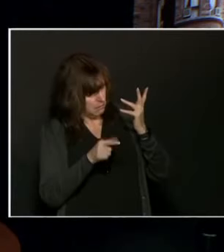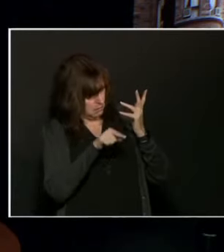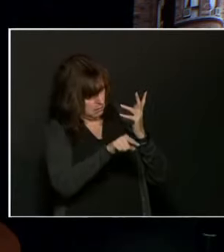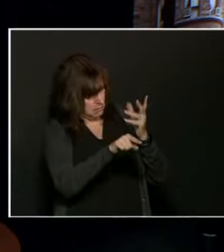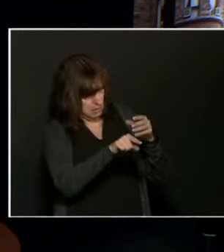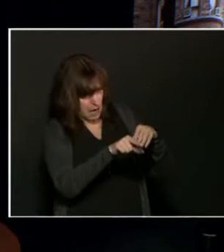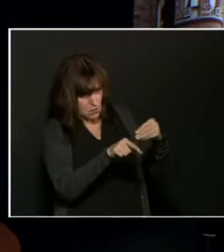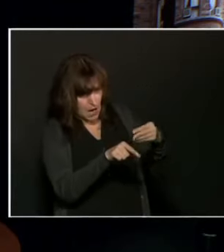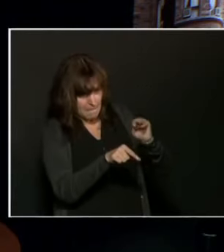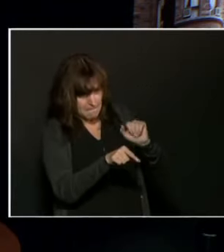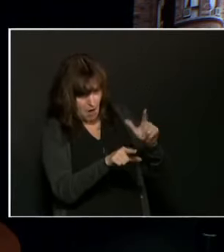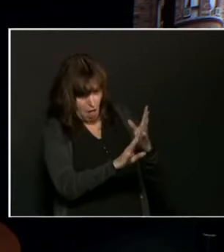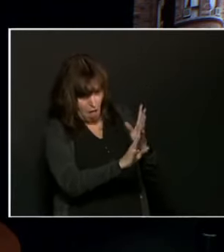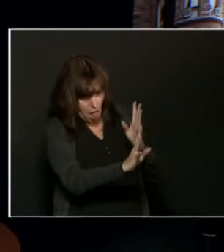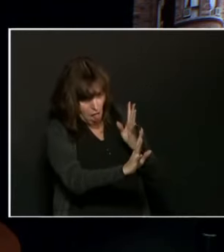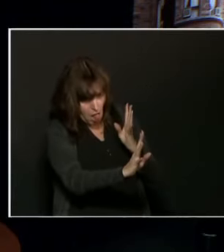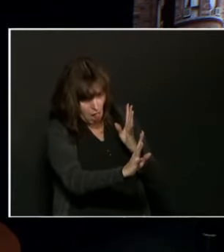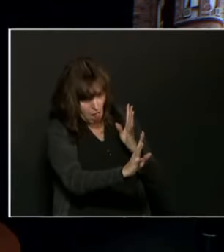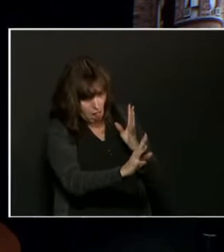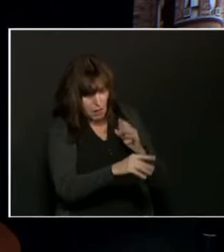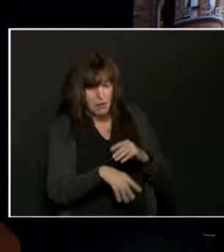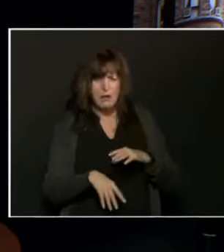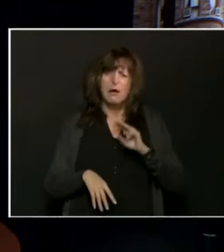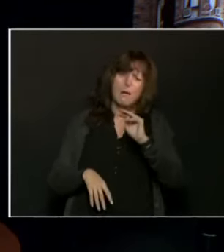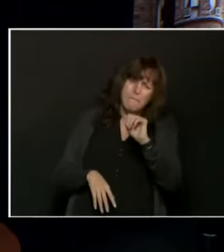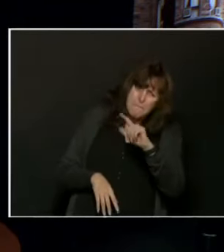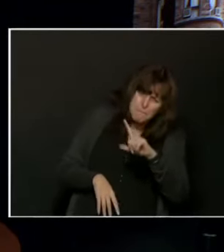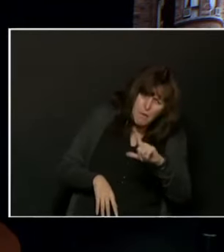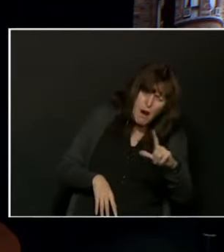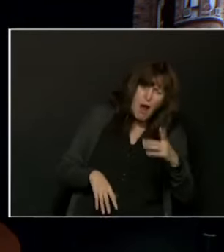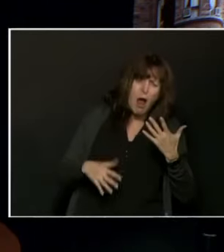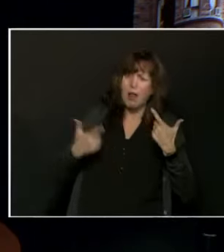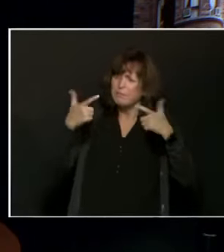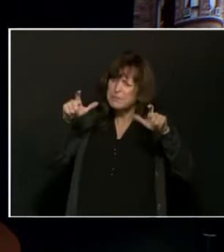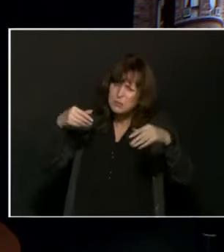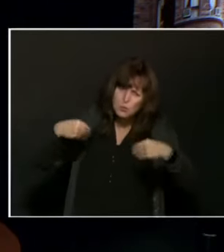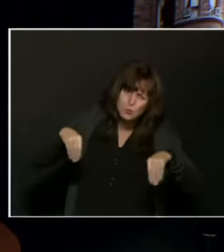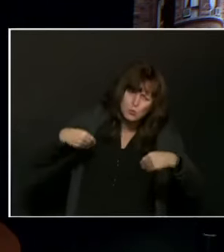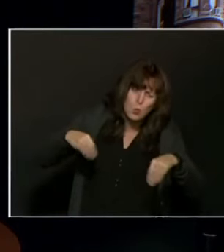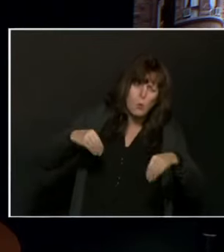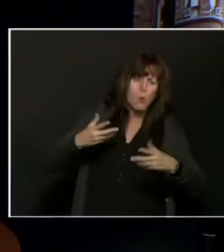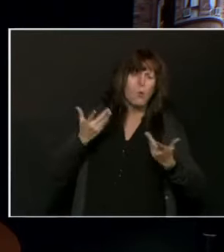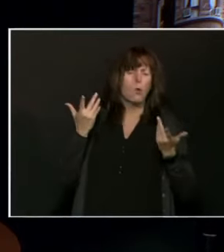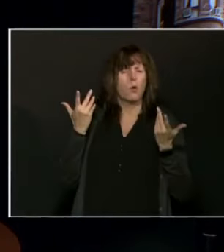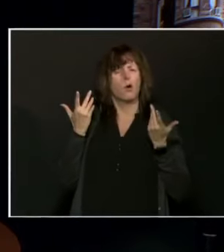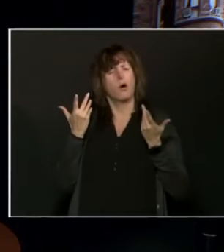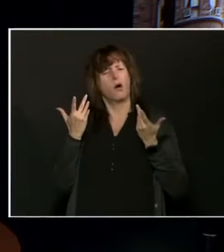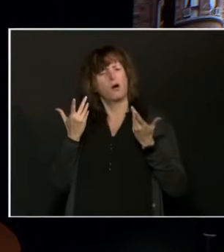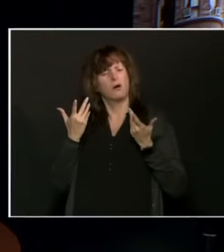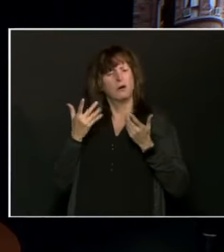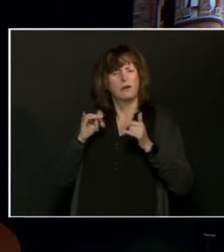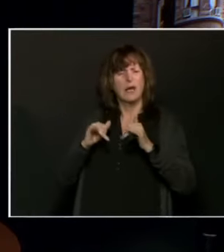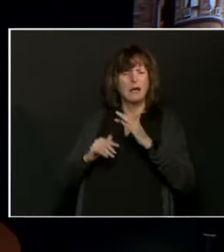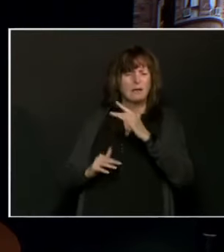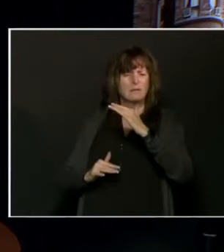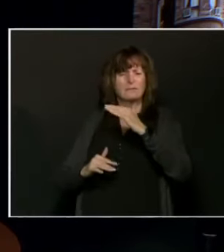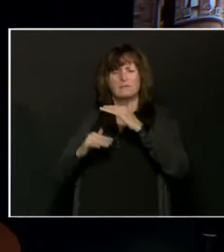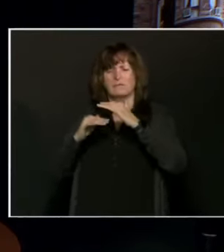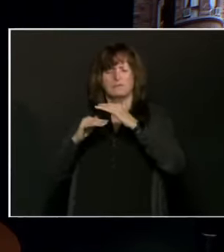AND MALLS, IS THAT THE QUESTION? Reporter: LINEUPS IN MALLS